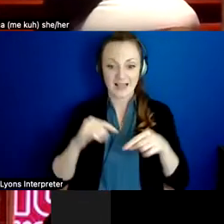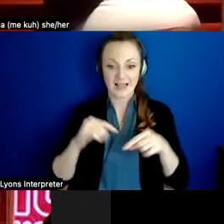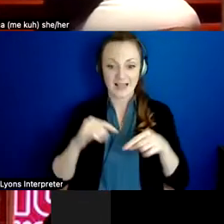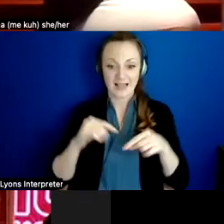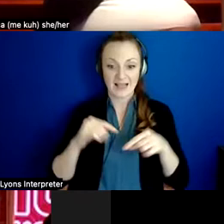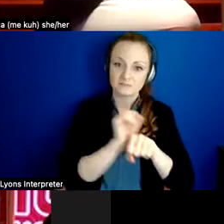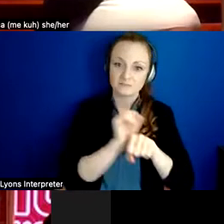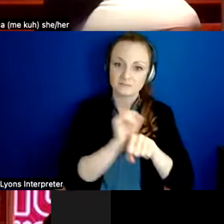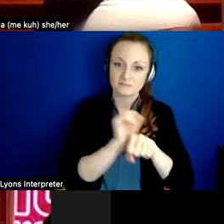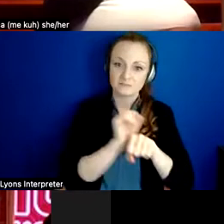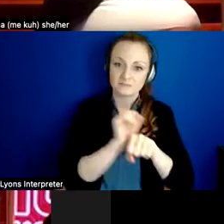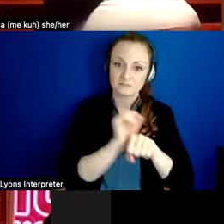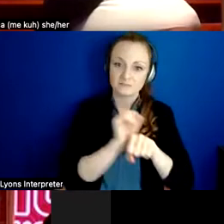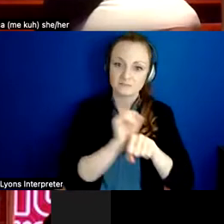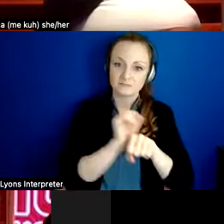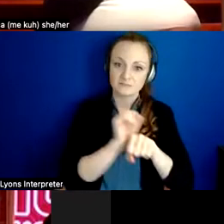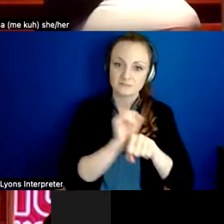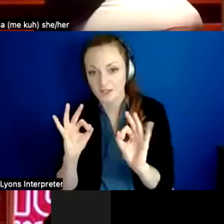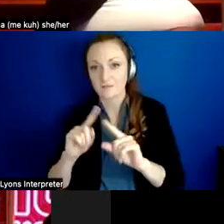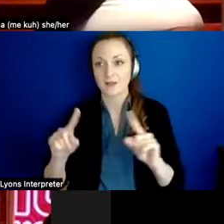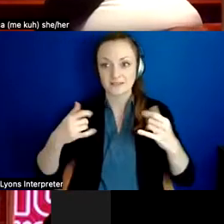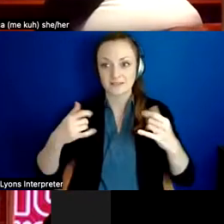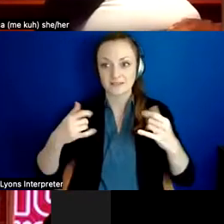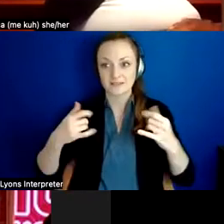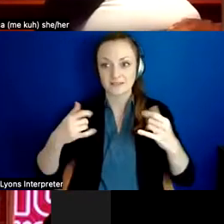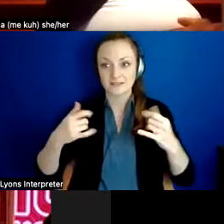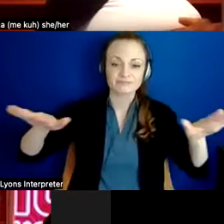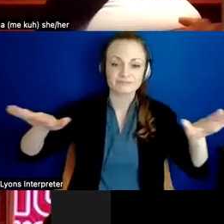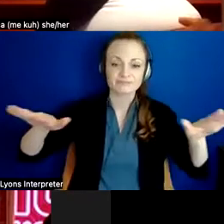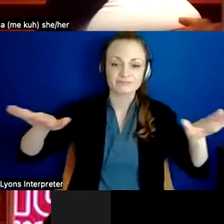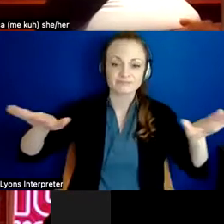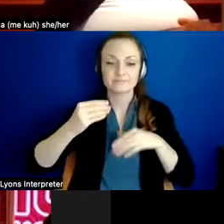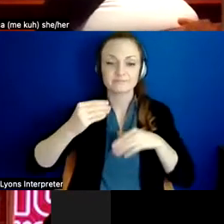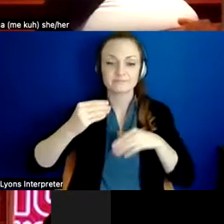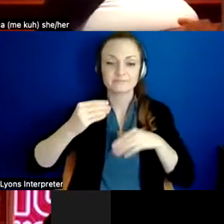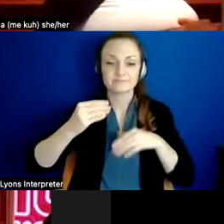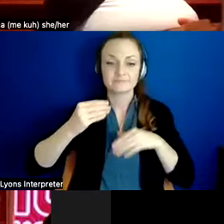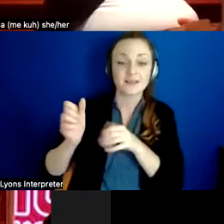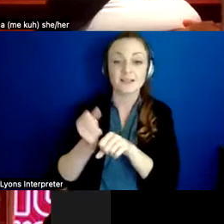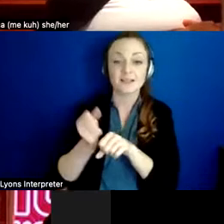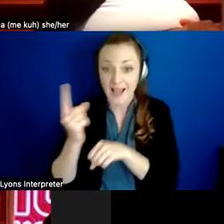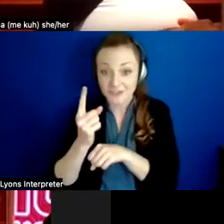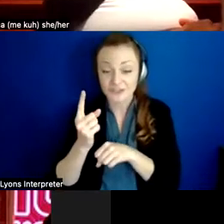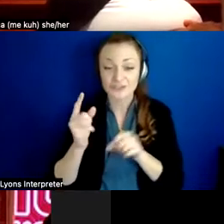we are still in Diaspora and an exile next year in Jerusalem, and that doesn't literally